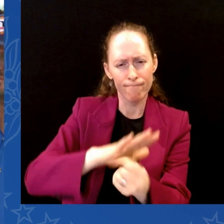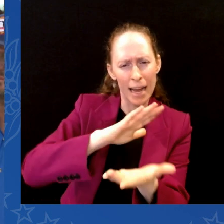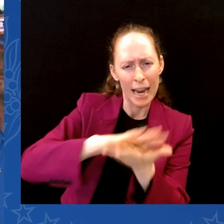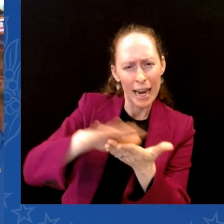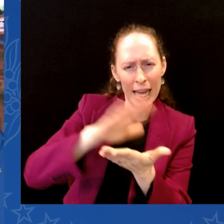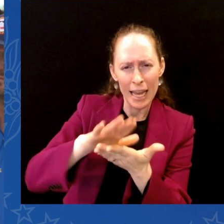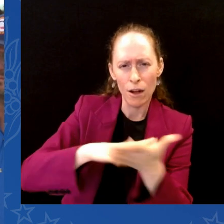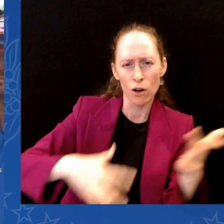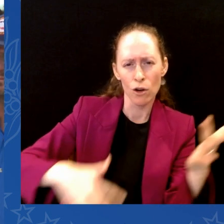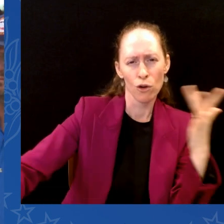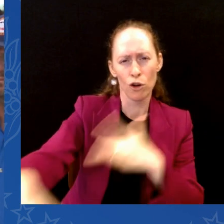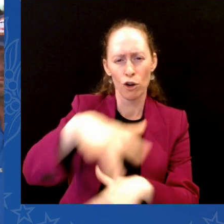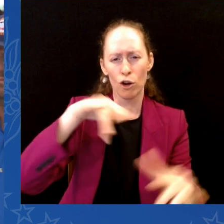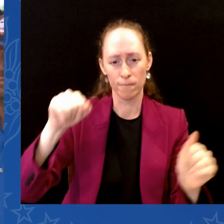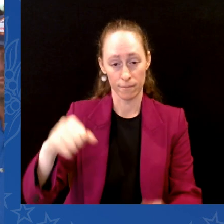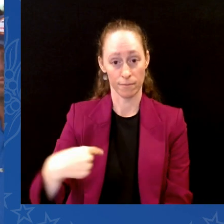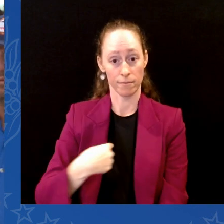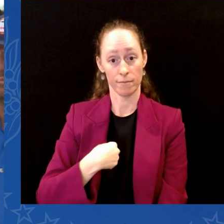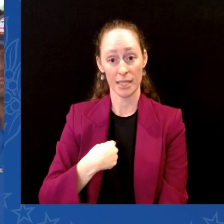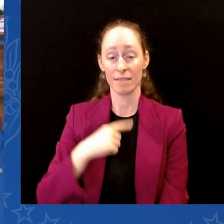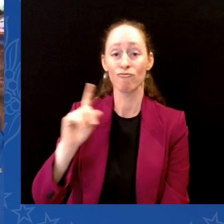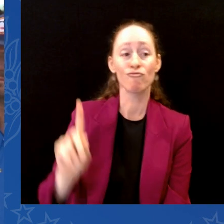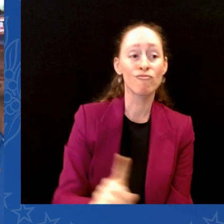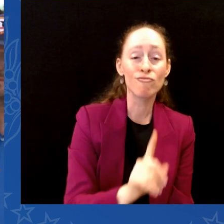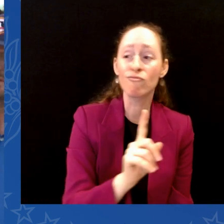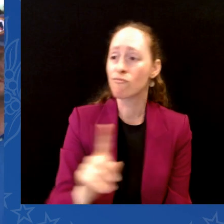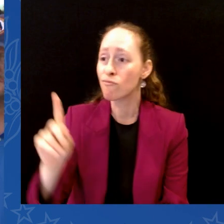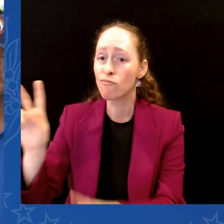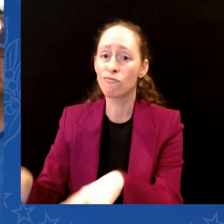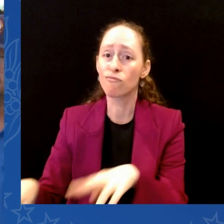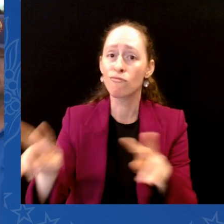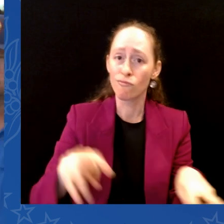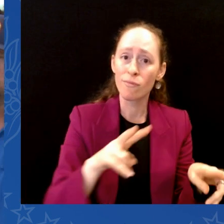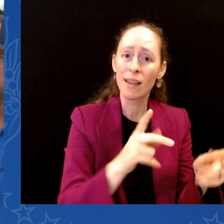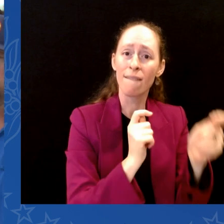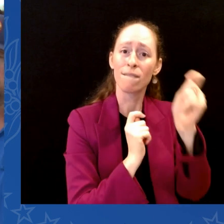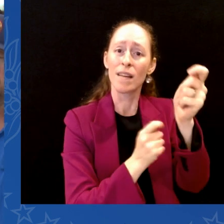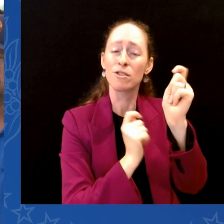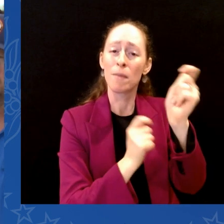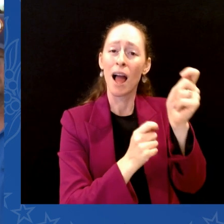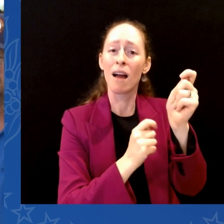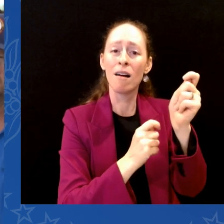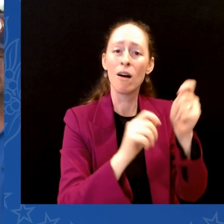and you don't have to have much of an imagination to understand that everything -- everything is --